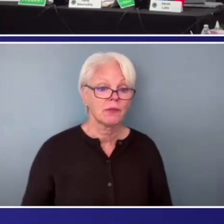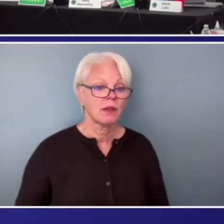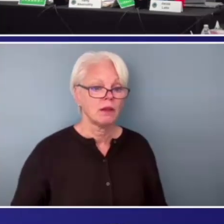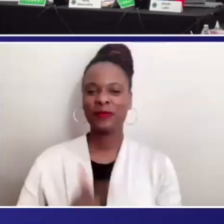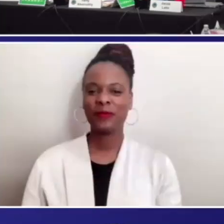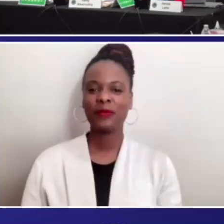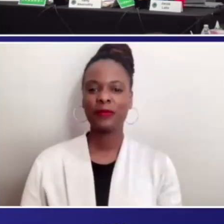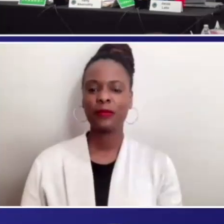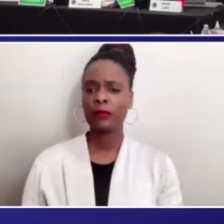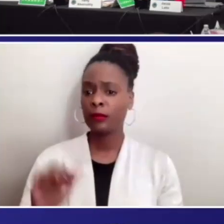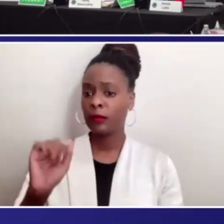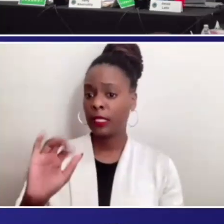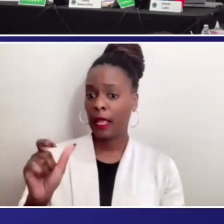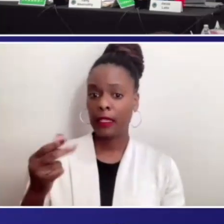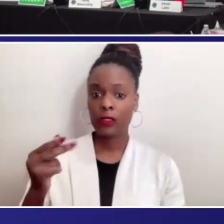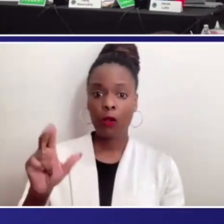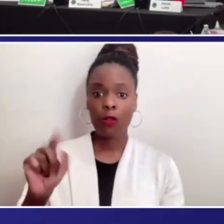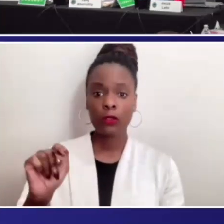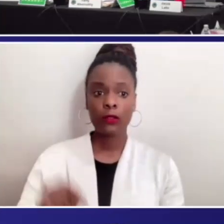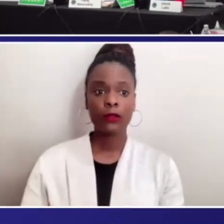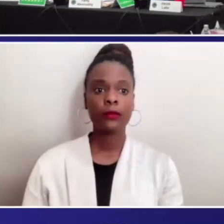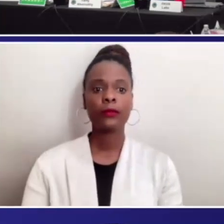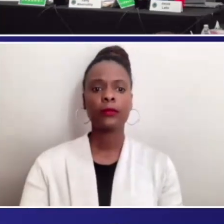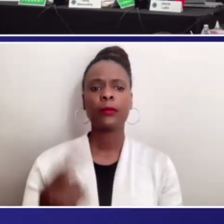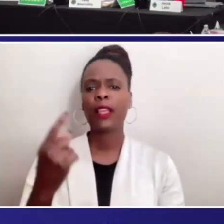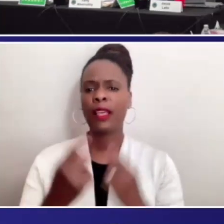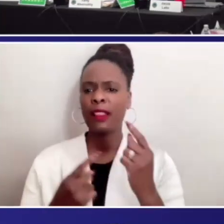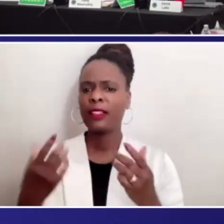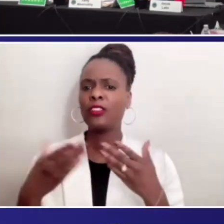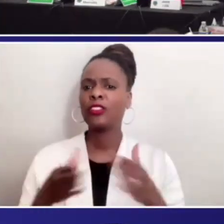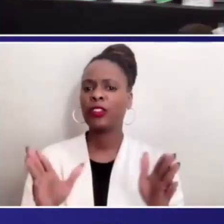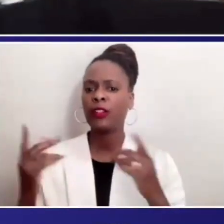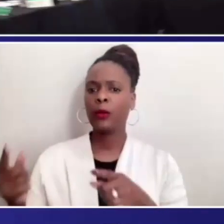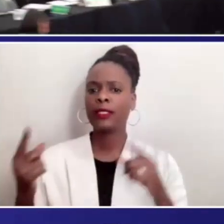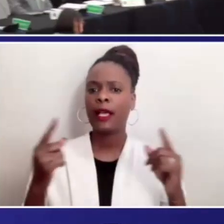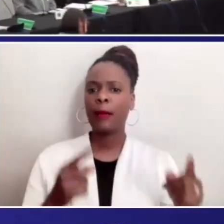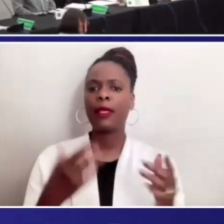Alex Holt? I think generally what's happening, although perhaps not in every single case,